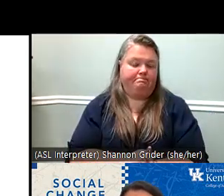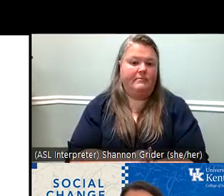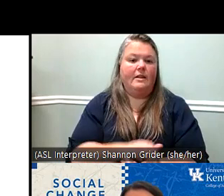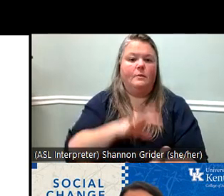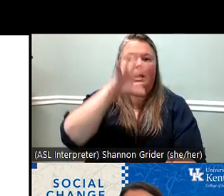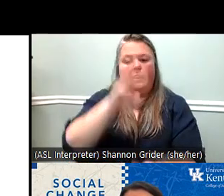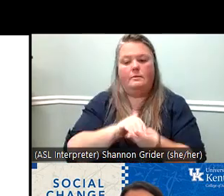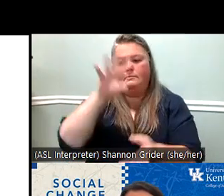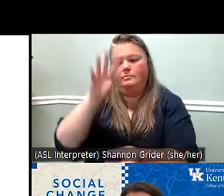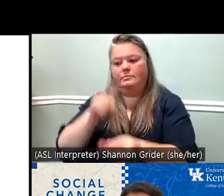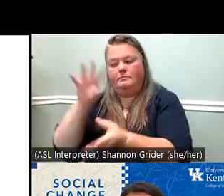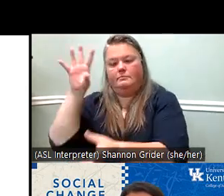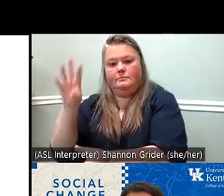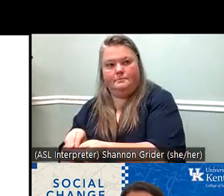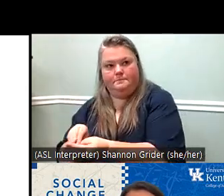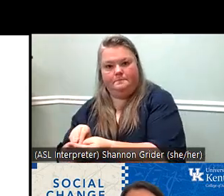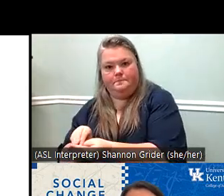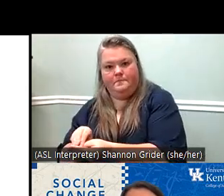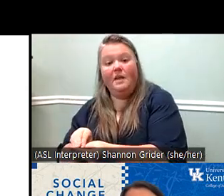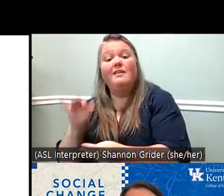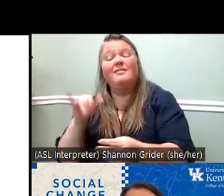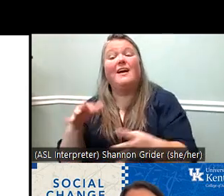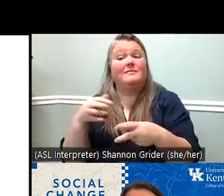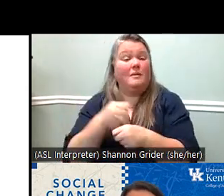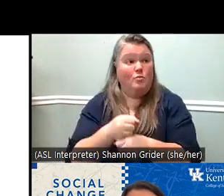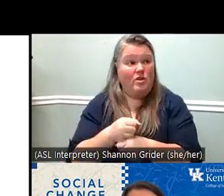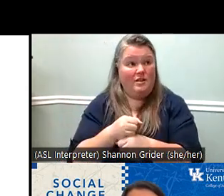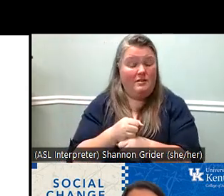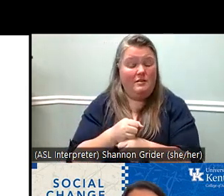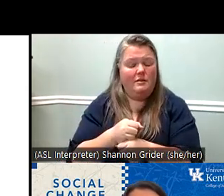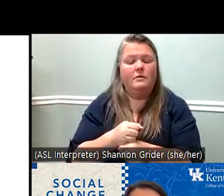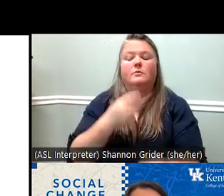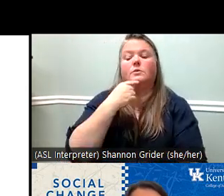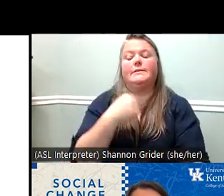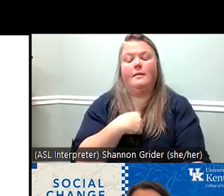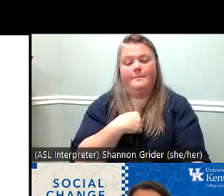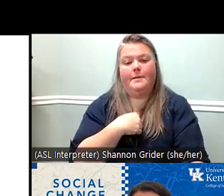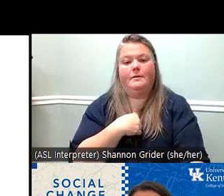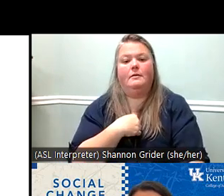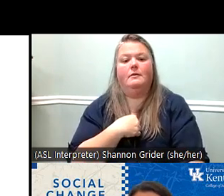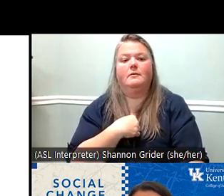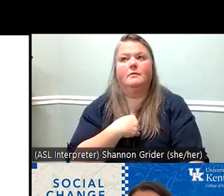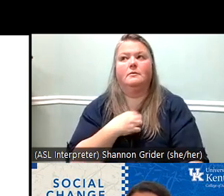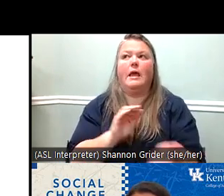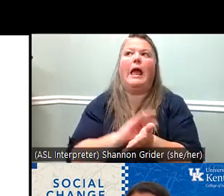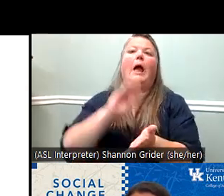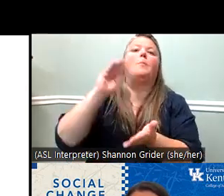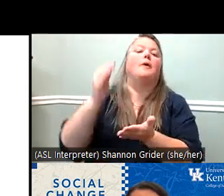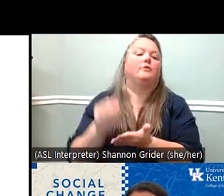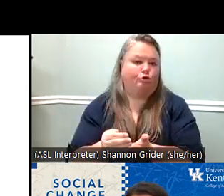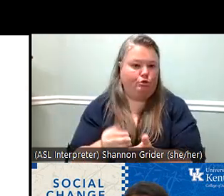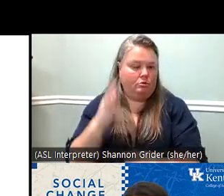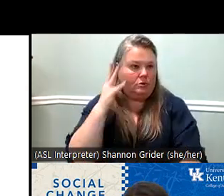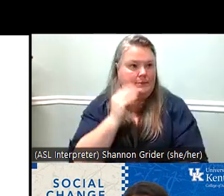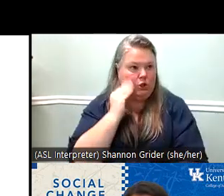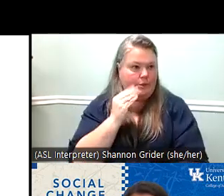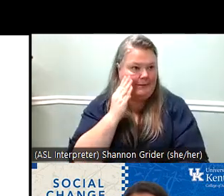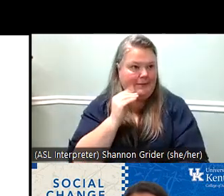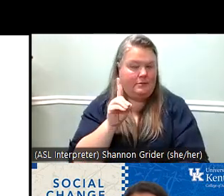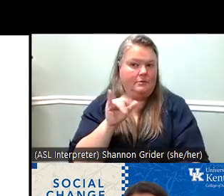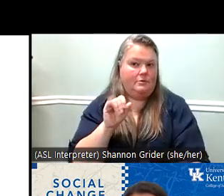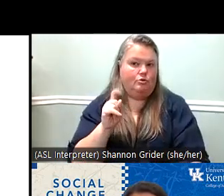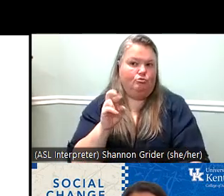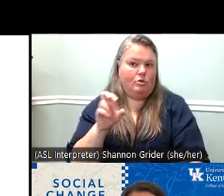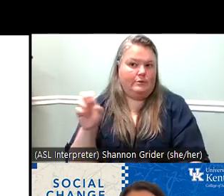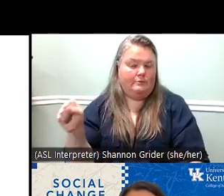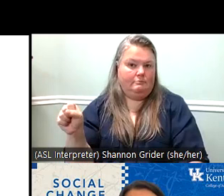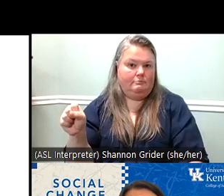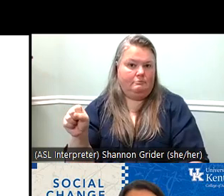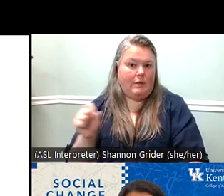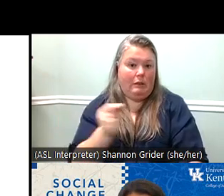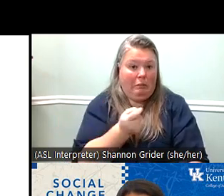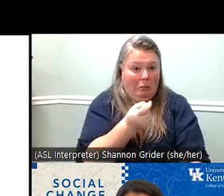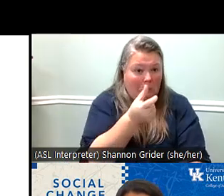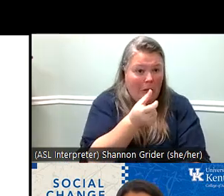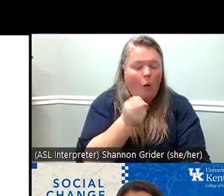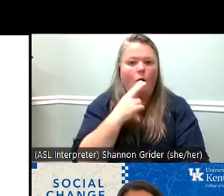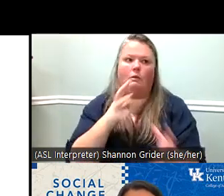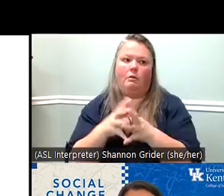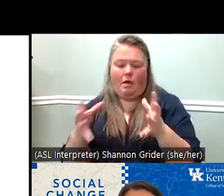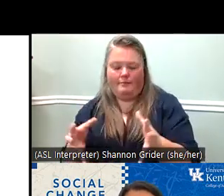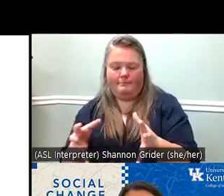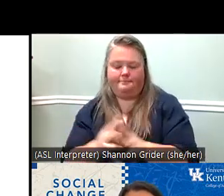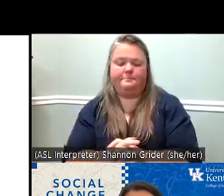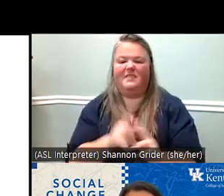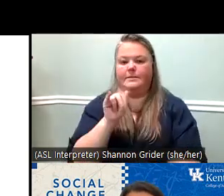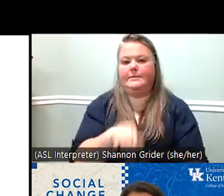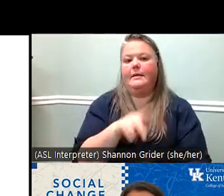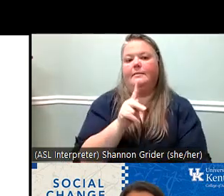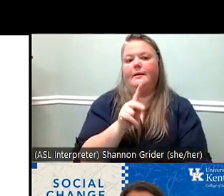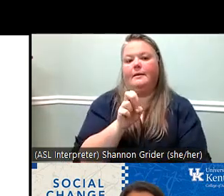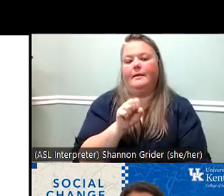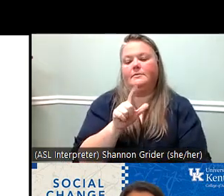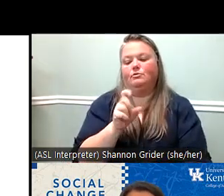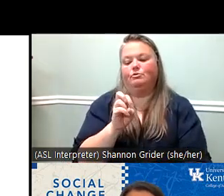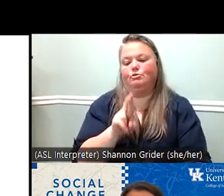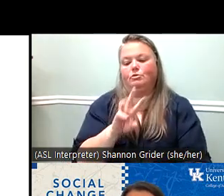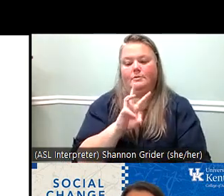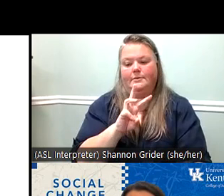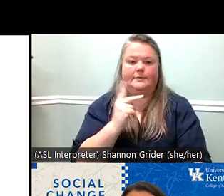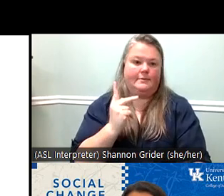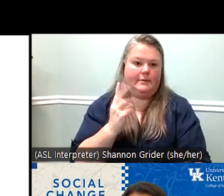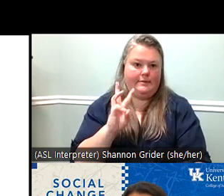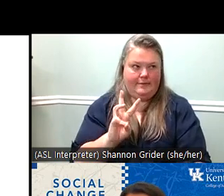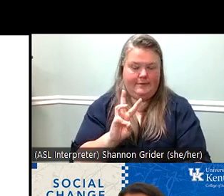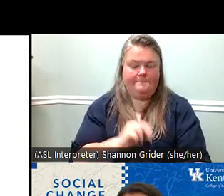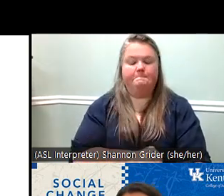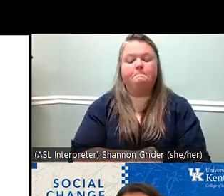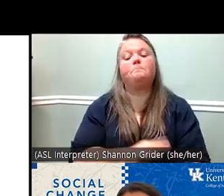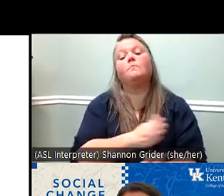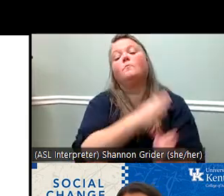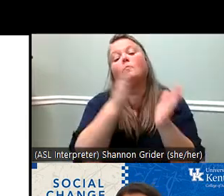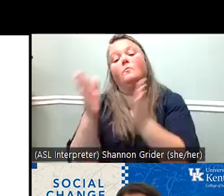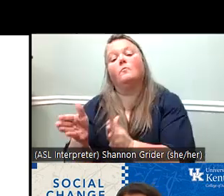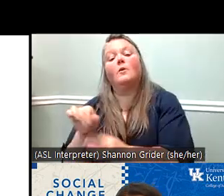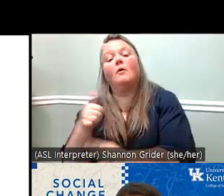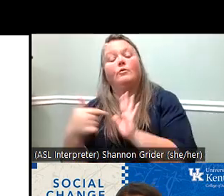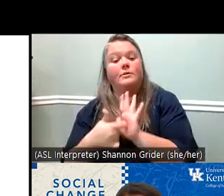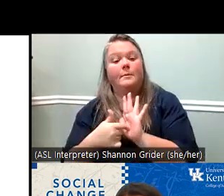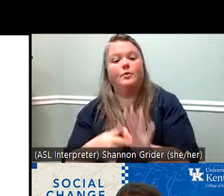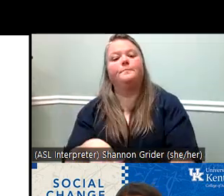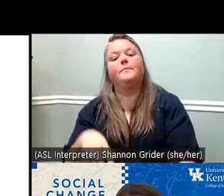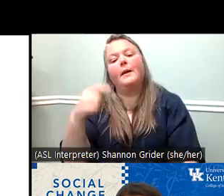HOW OFTEN DID YOU FEEL NERVOUS, HOPELESS, RESTLESS, SO DEPRESSED THAT NOTHING COULD CHEER YOU UP, THAT EVERYTHING WAS AN EFFORT AND WORTHLESS? AND THEN WE